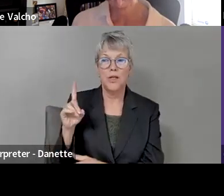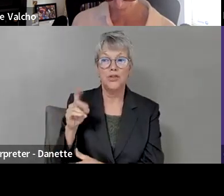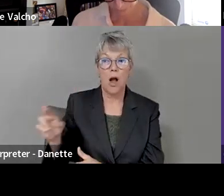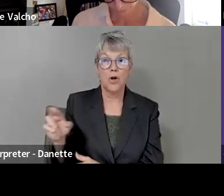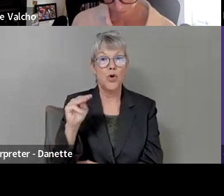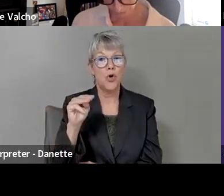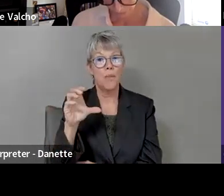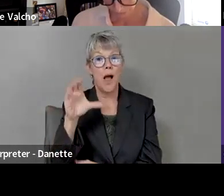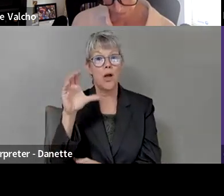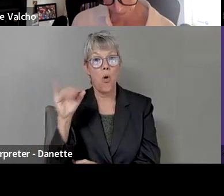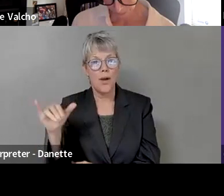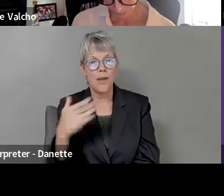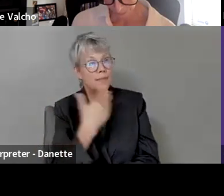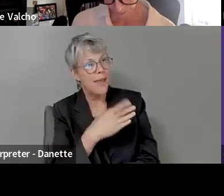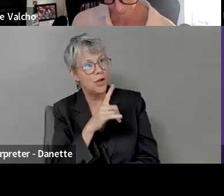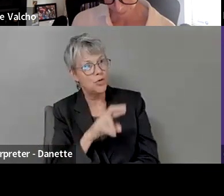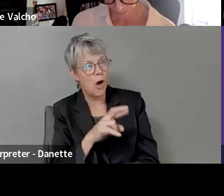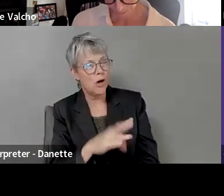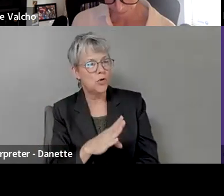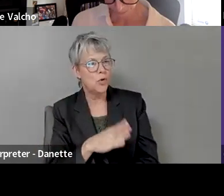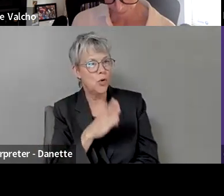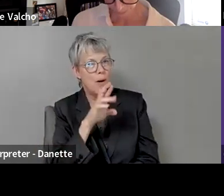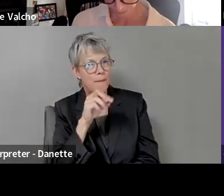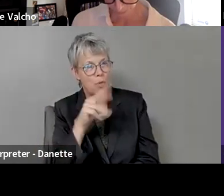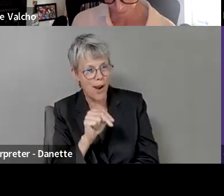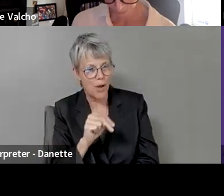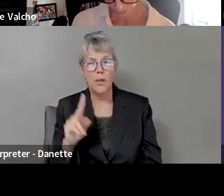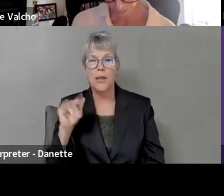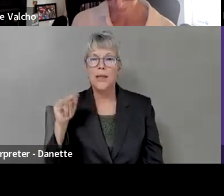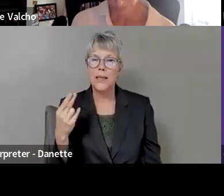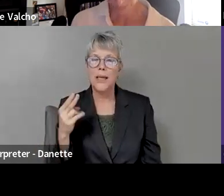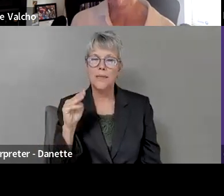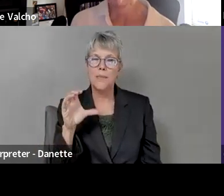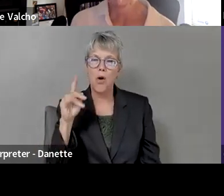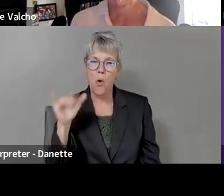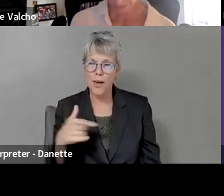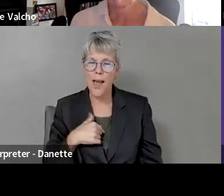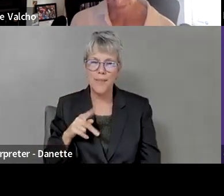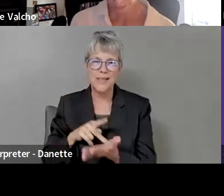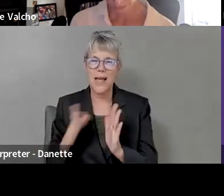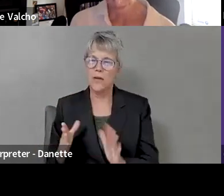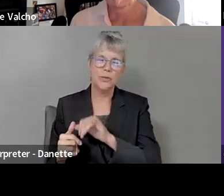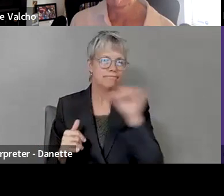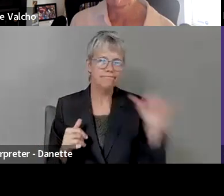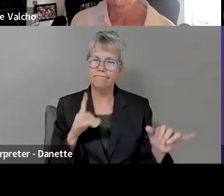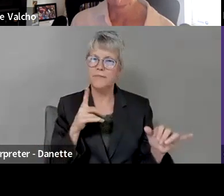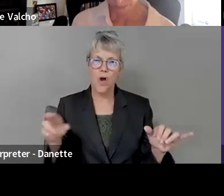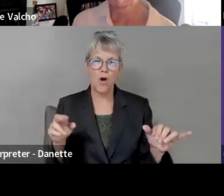Keith McCoy (he/him) - NC DHHS: Thank you, Dr. Brown. My name is Keith Mccoy. I am a psychiatrist, just like Dr. Brown is, and I